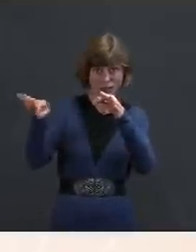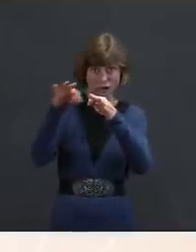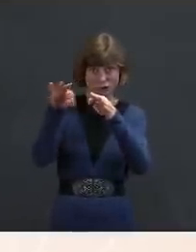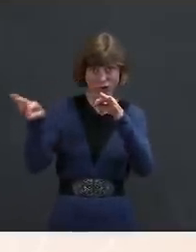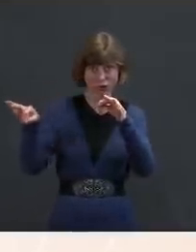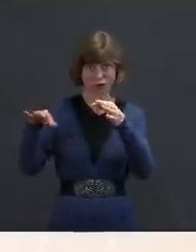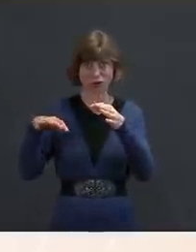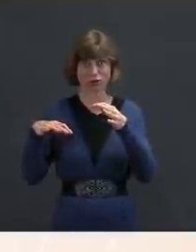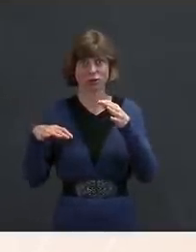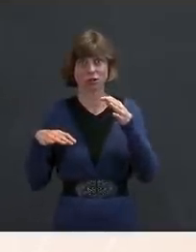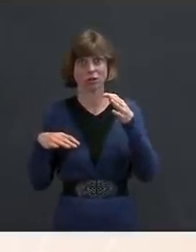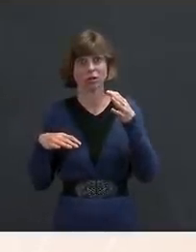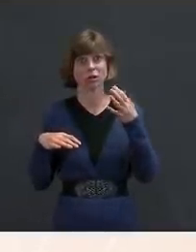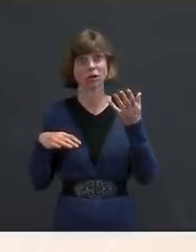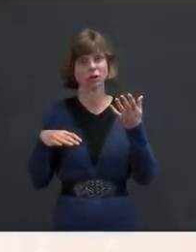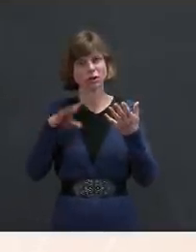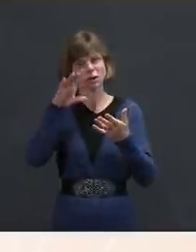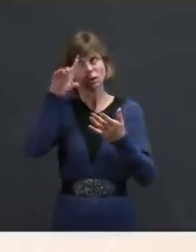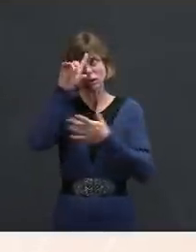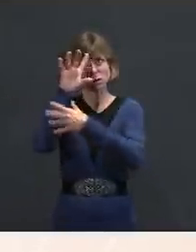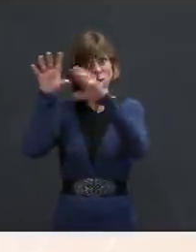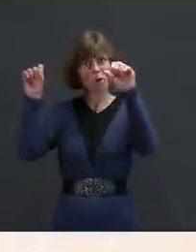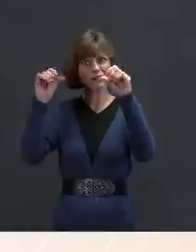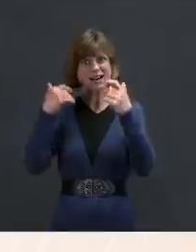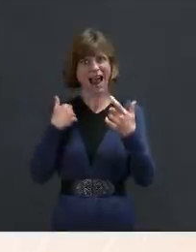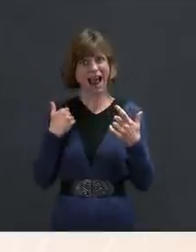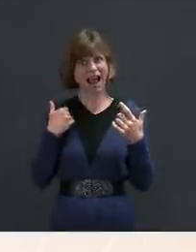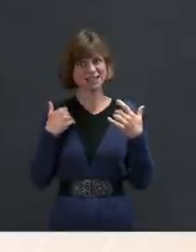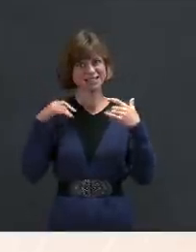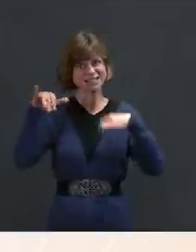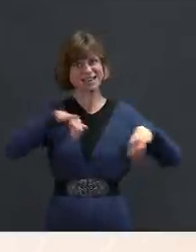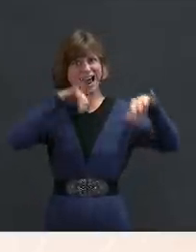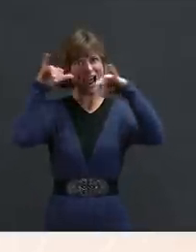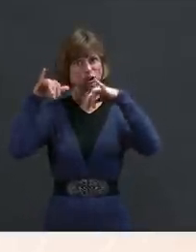you know, the President has a bar for what is expected in his administration, which you referenced --